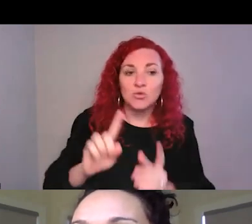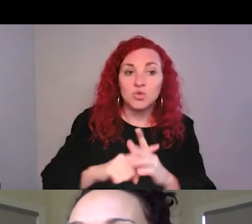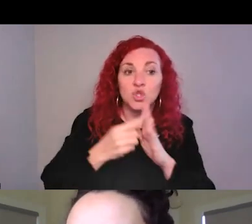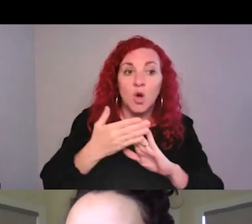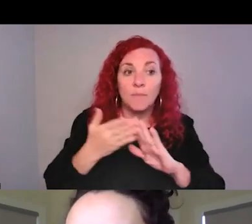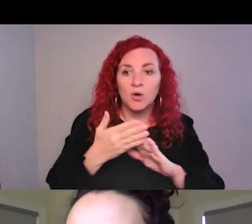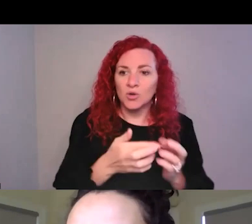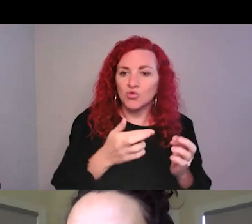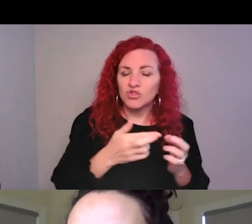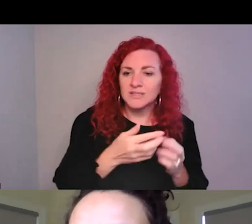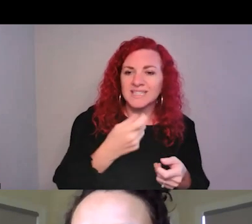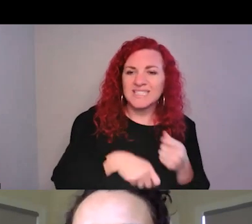INSTEAD OF SEPARATE ONES.